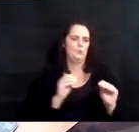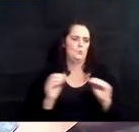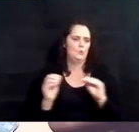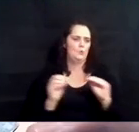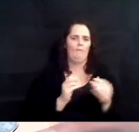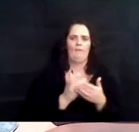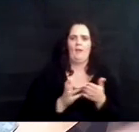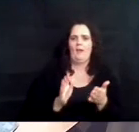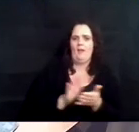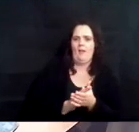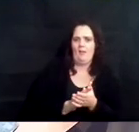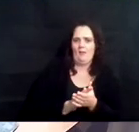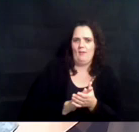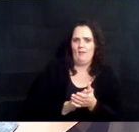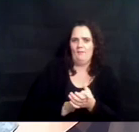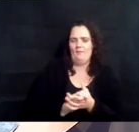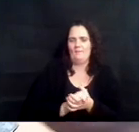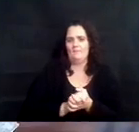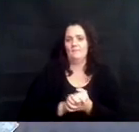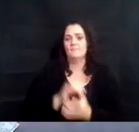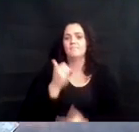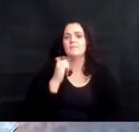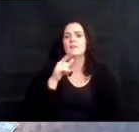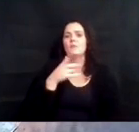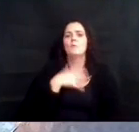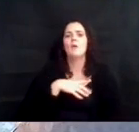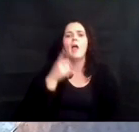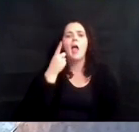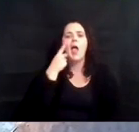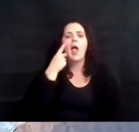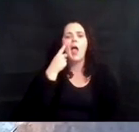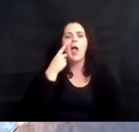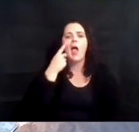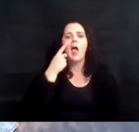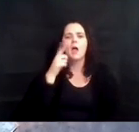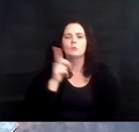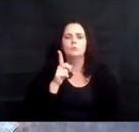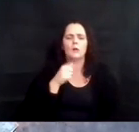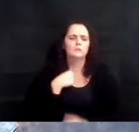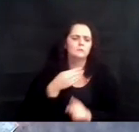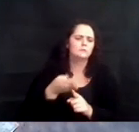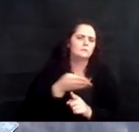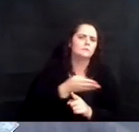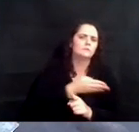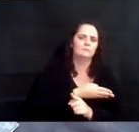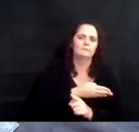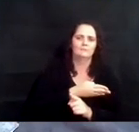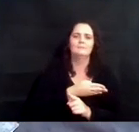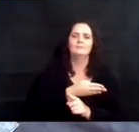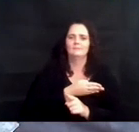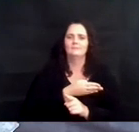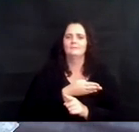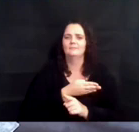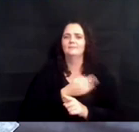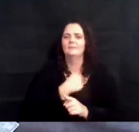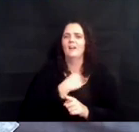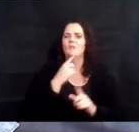And, if at any point you want to preview what you're doing here, I'll take a few frames and I'll show you. I’ll just keep moving it, I'm gonna let this thread